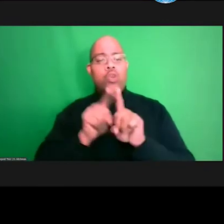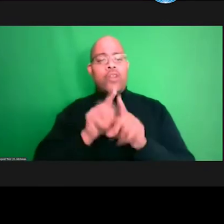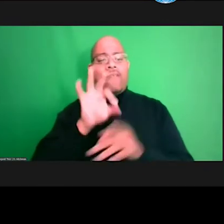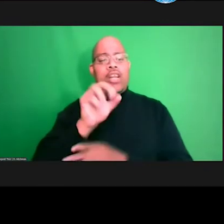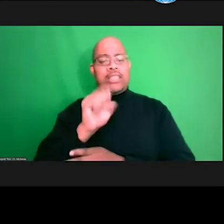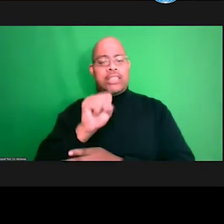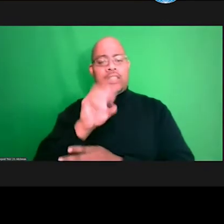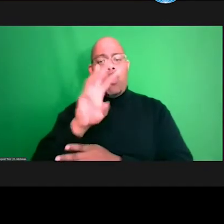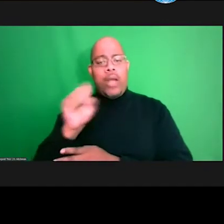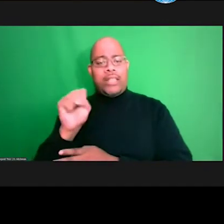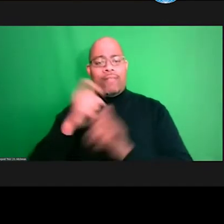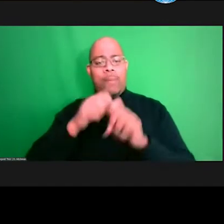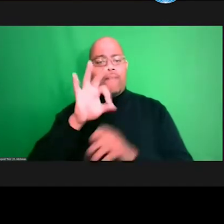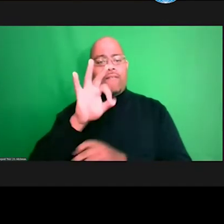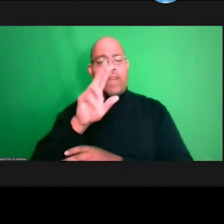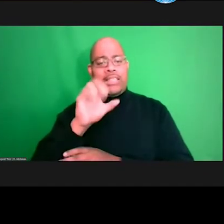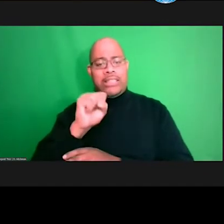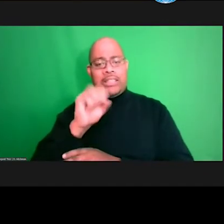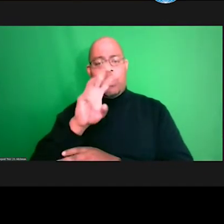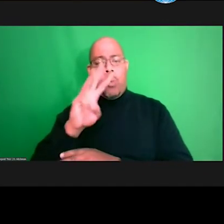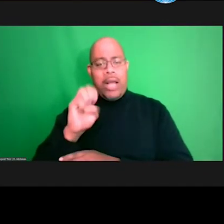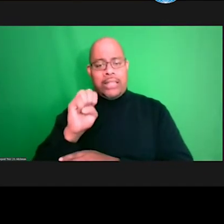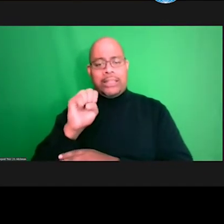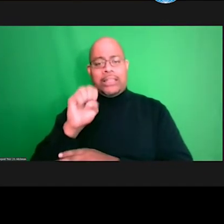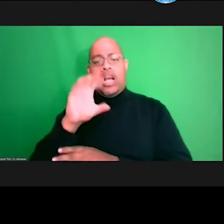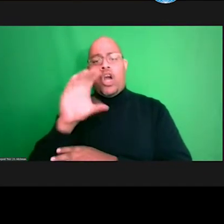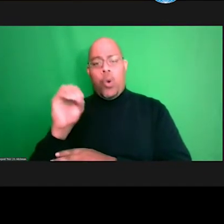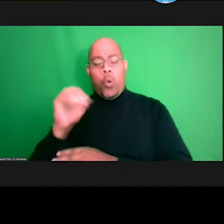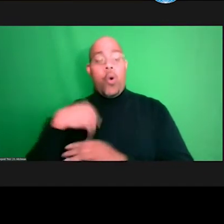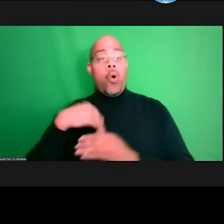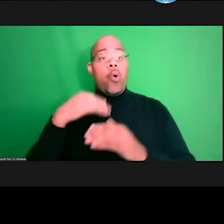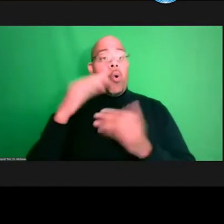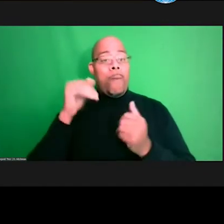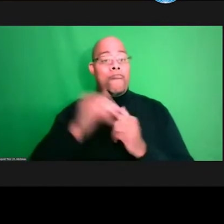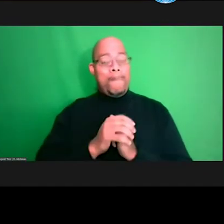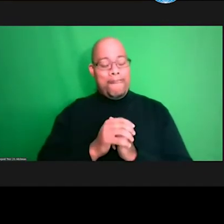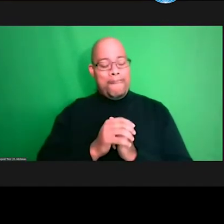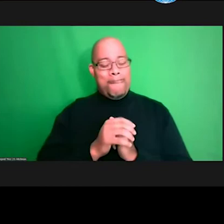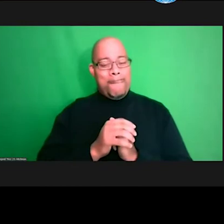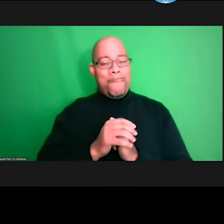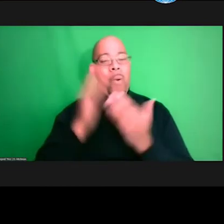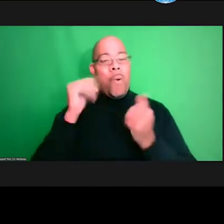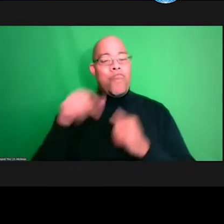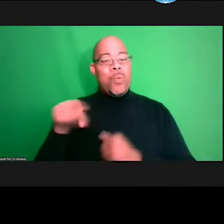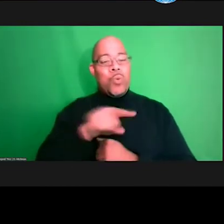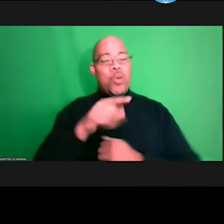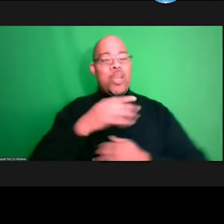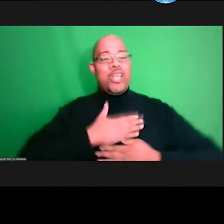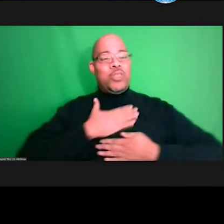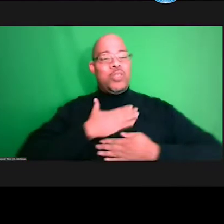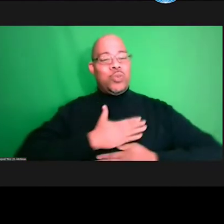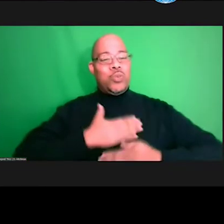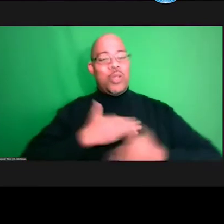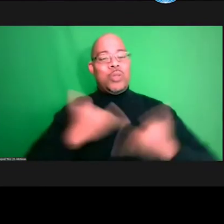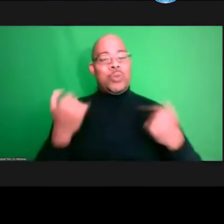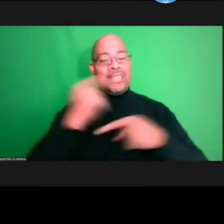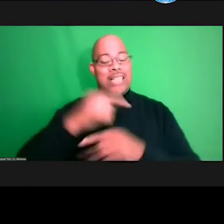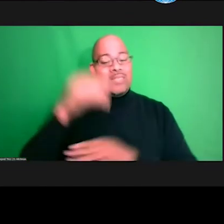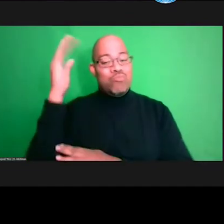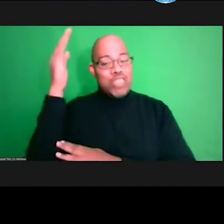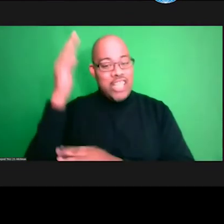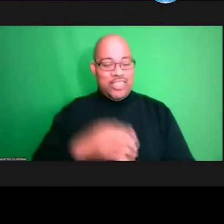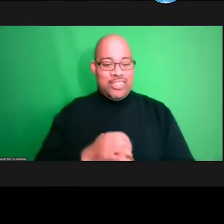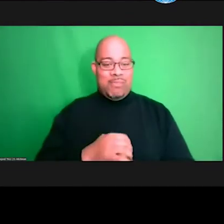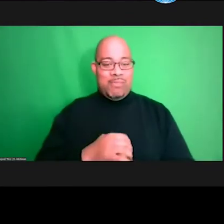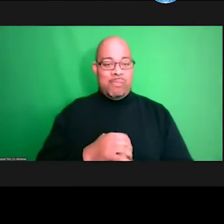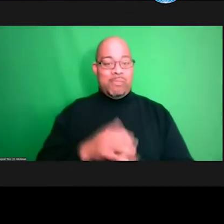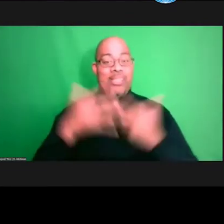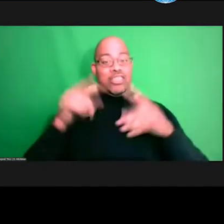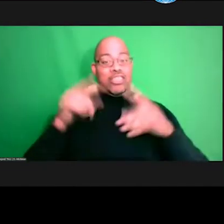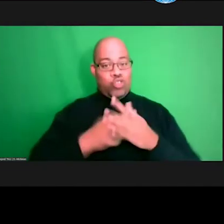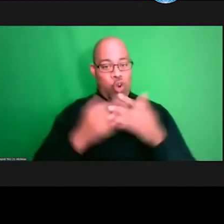from FrancesWestCo. We hope you enjoy today's presentation. Let's get started!